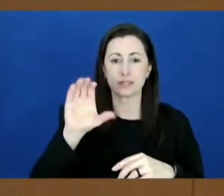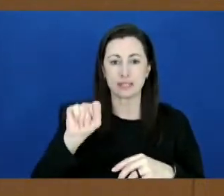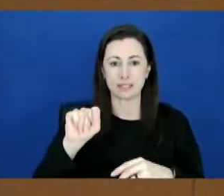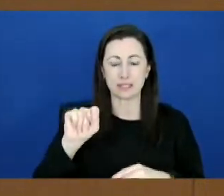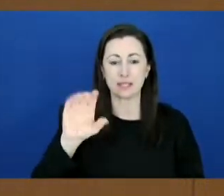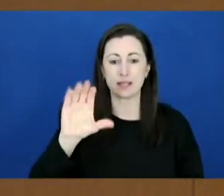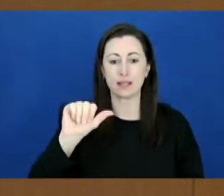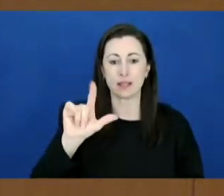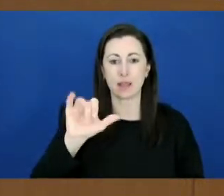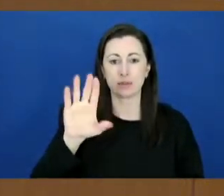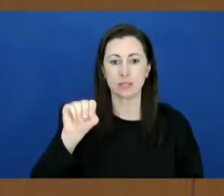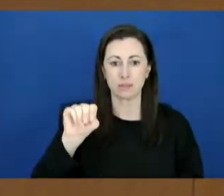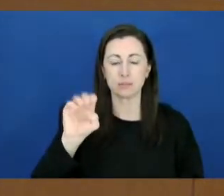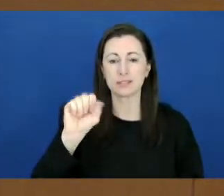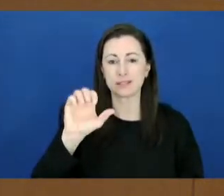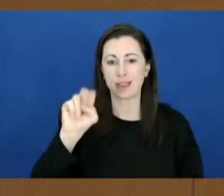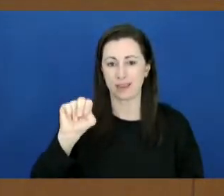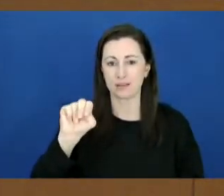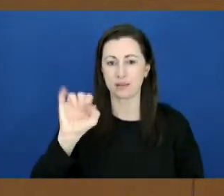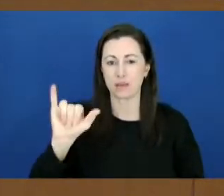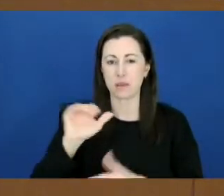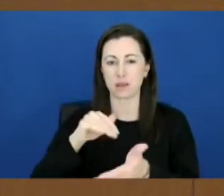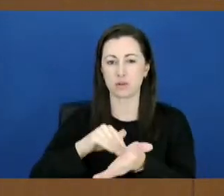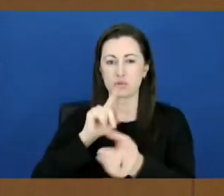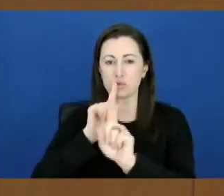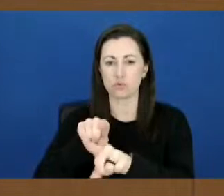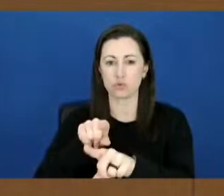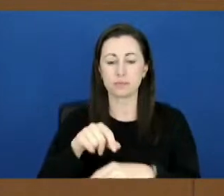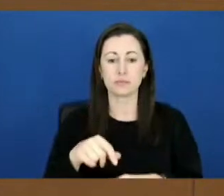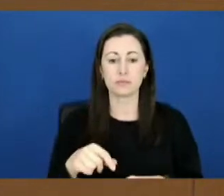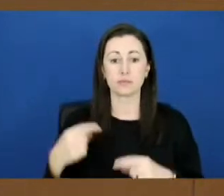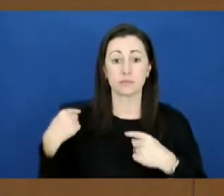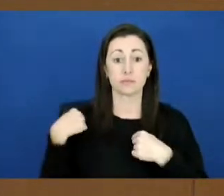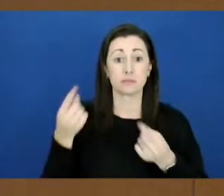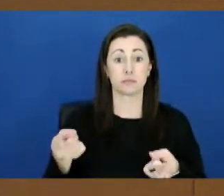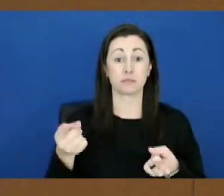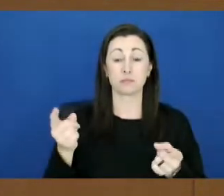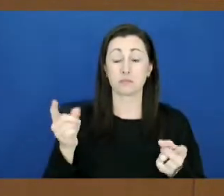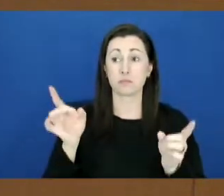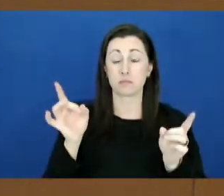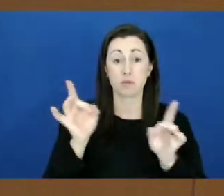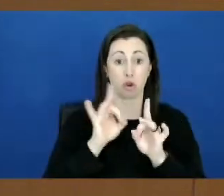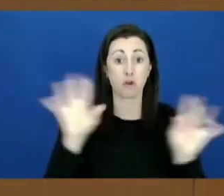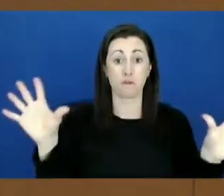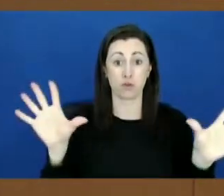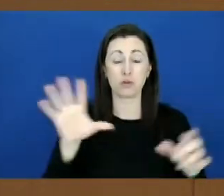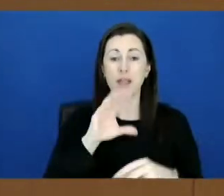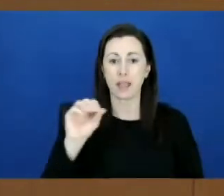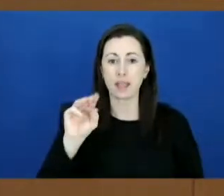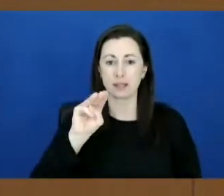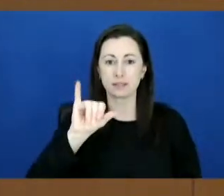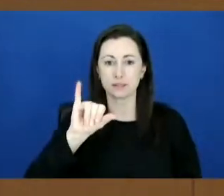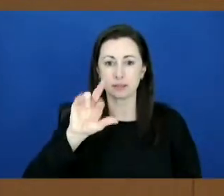SYMPTOMS. IT WAS DISCOVERED BY ACCIDENT BY